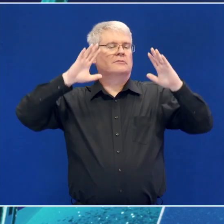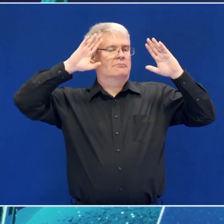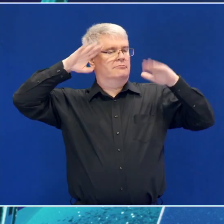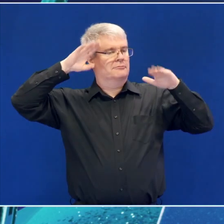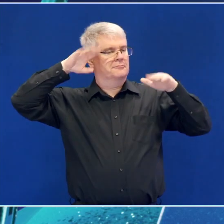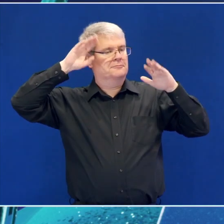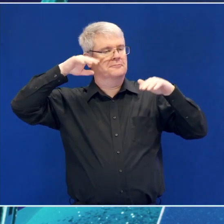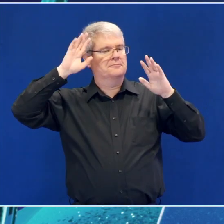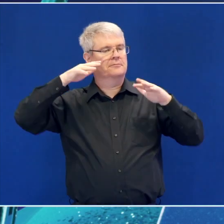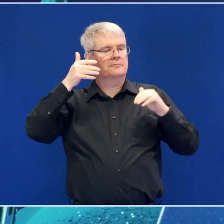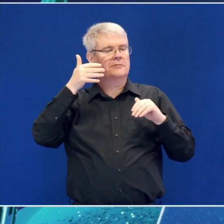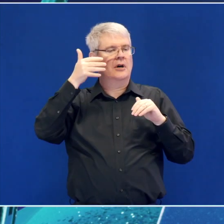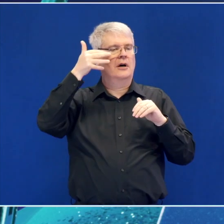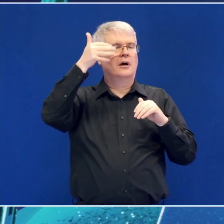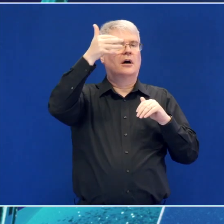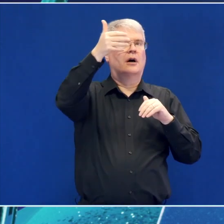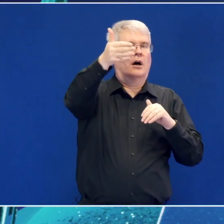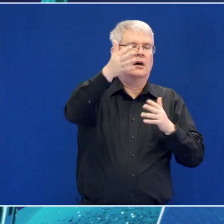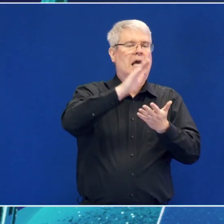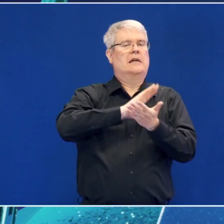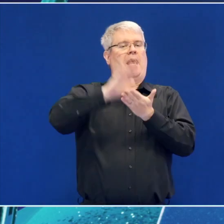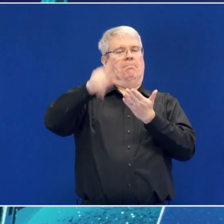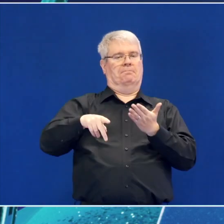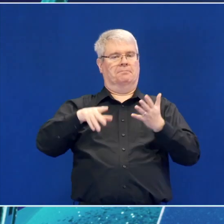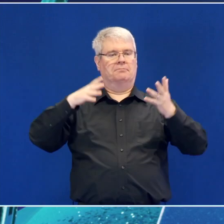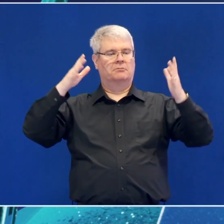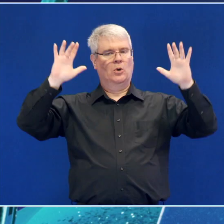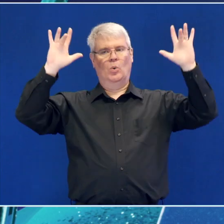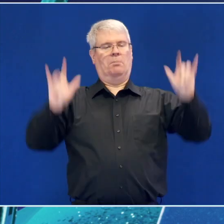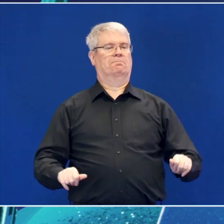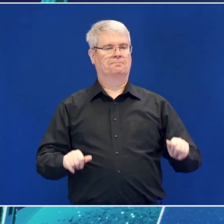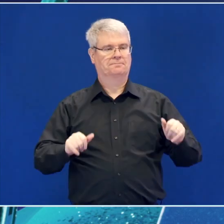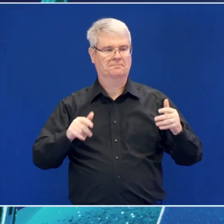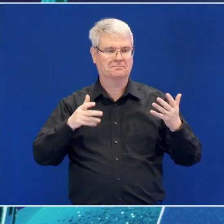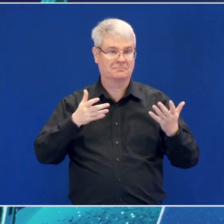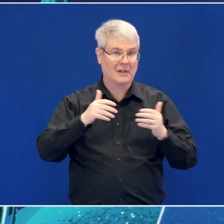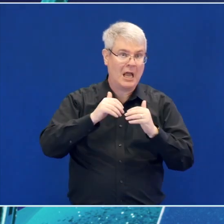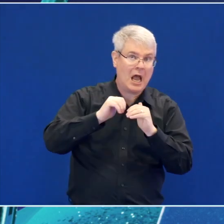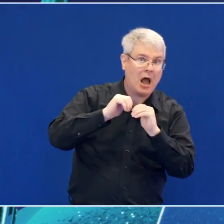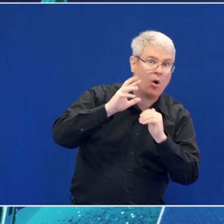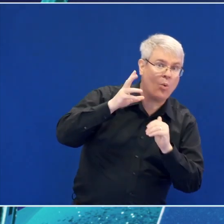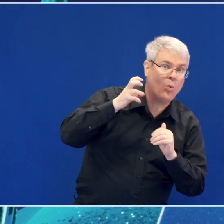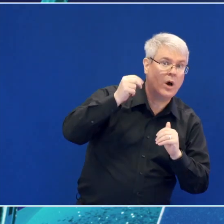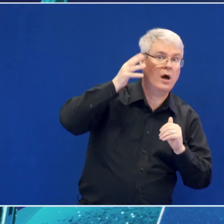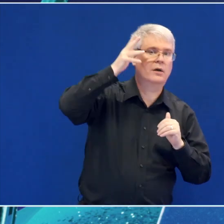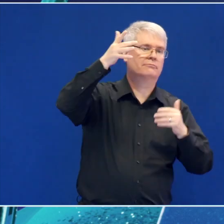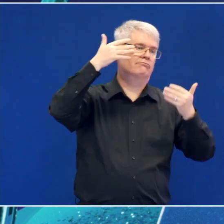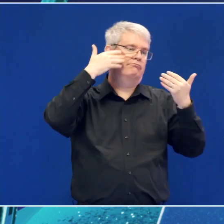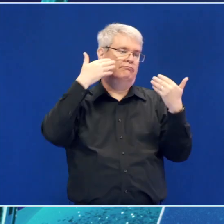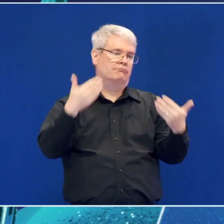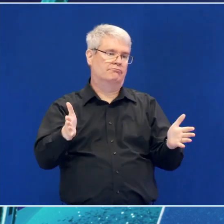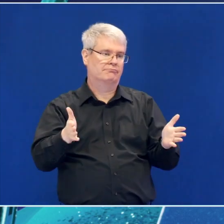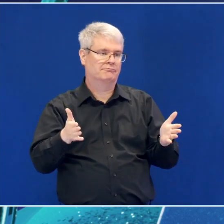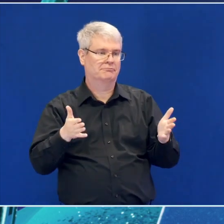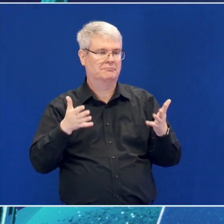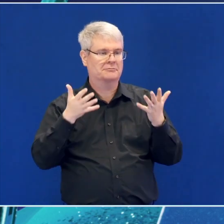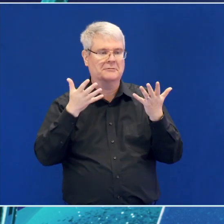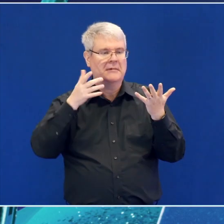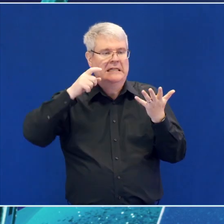but even if AI is generating accessible code for the most part, you always want to validate it. You have to.